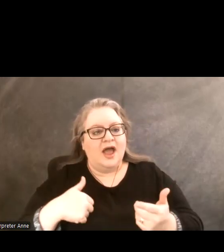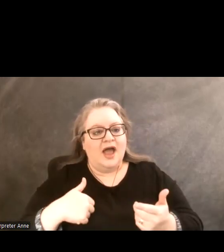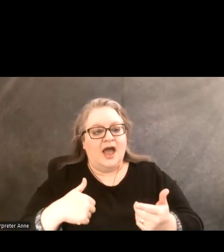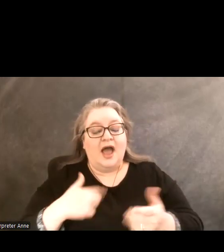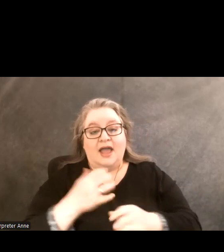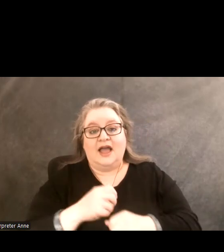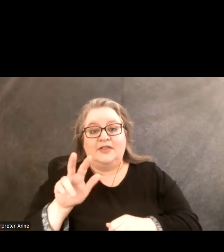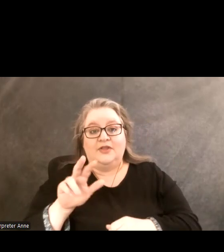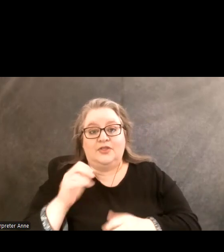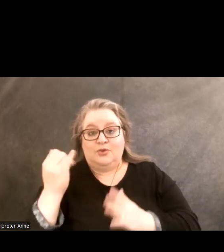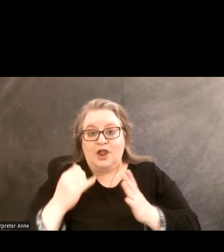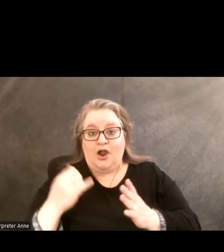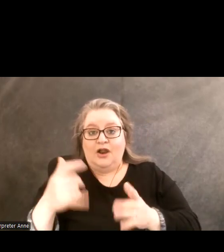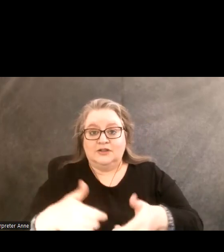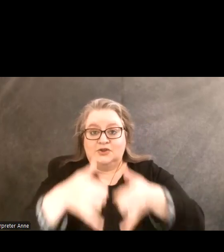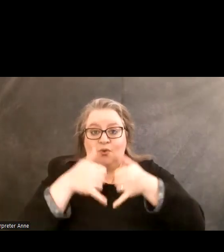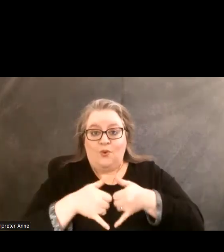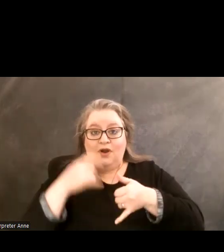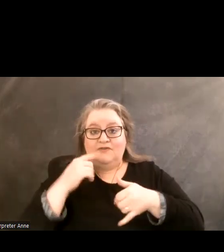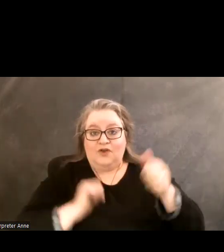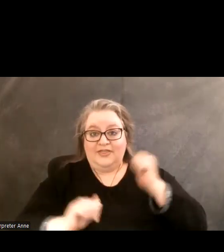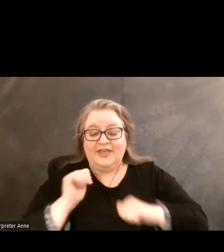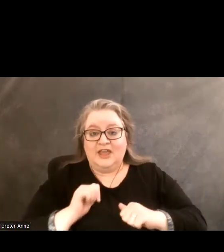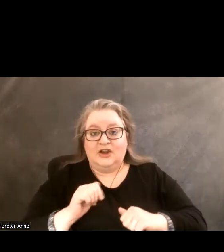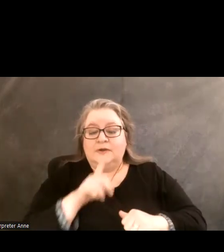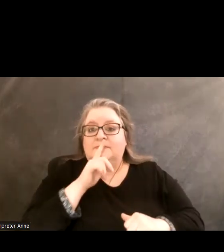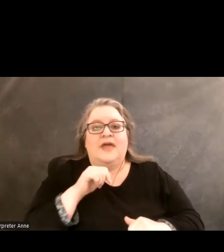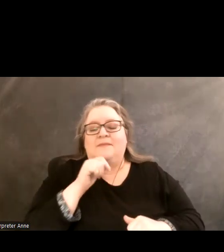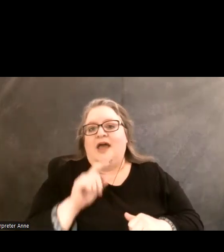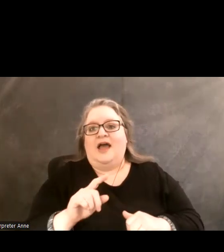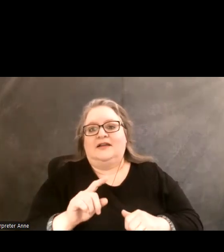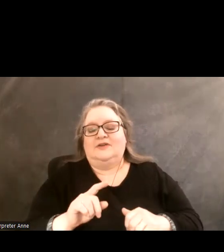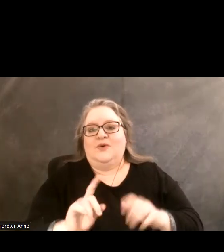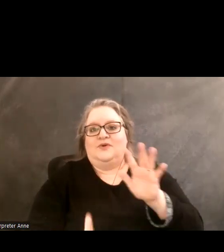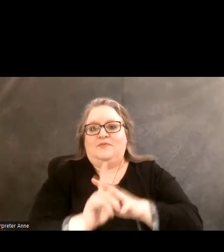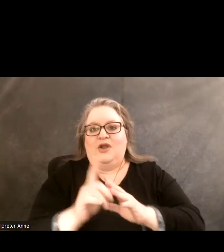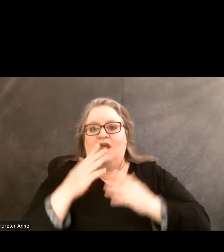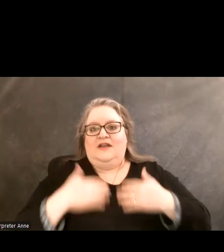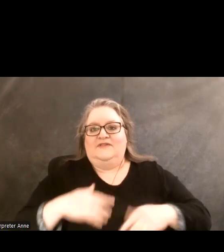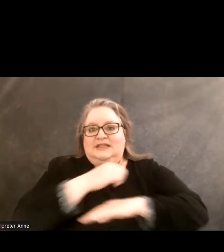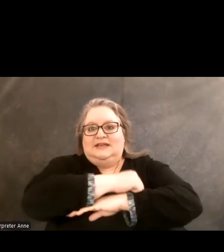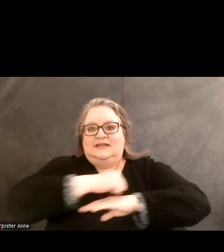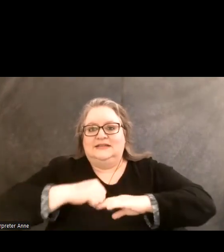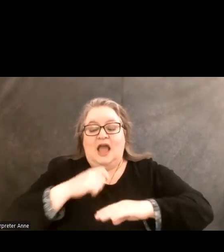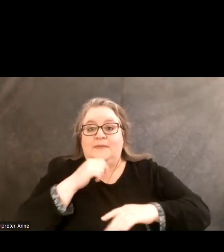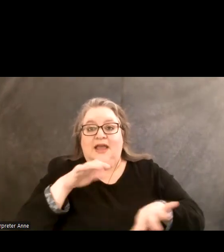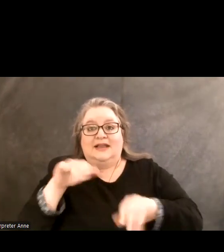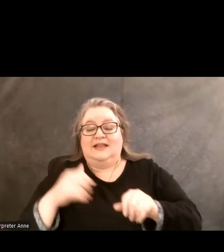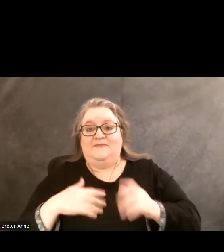Arts award for theater. I'm not going to be appearing on a physical stage. I'm not going to be leaving my house. And a